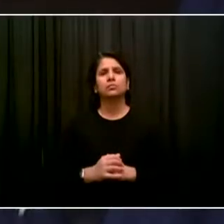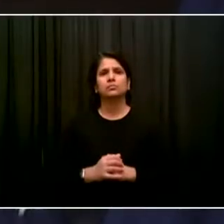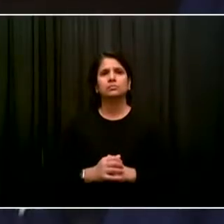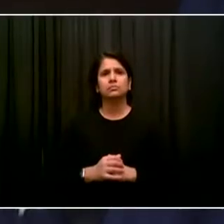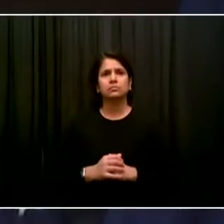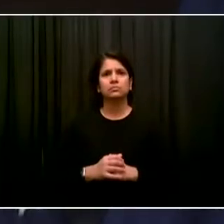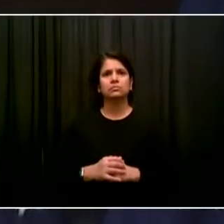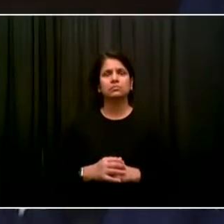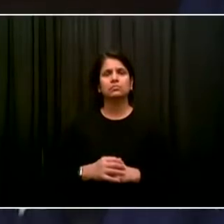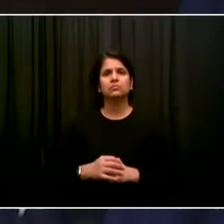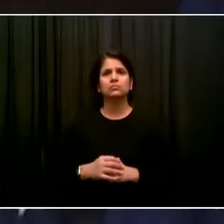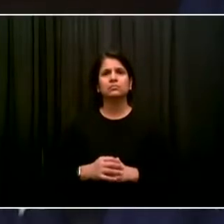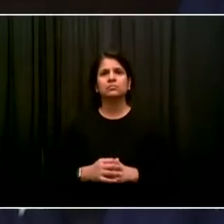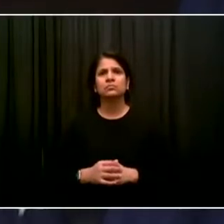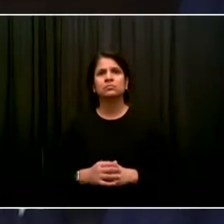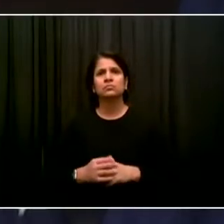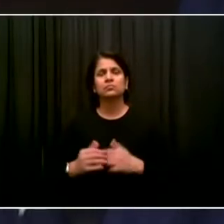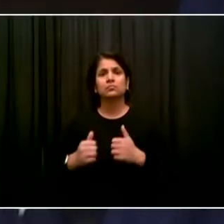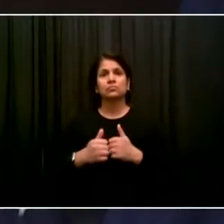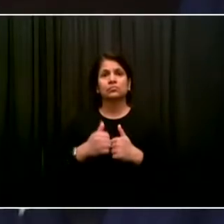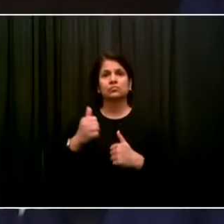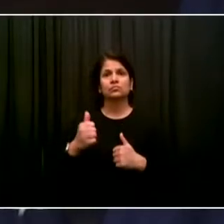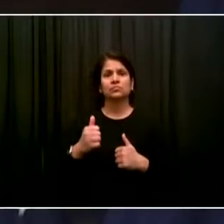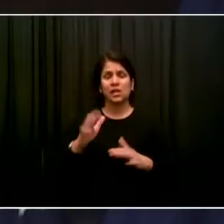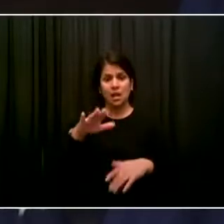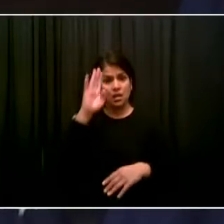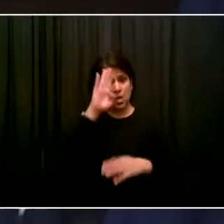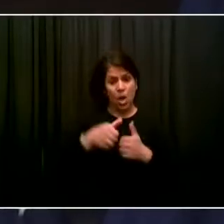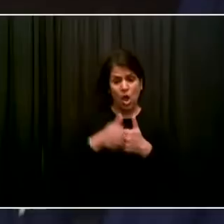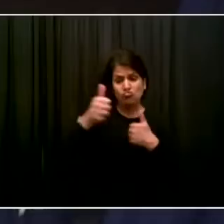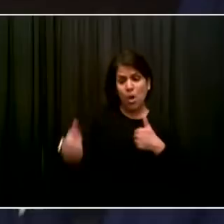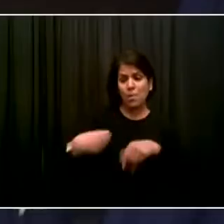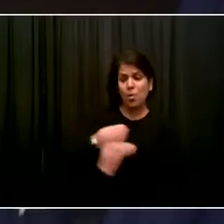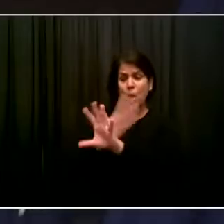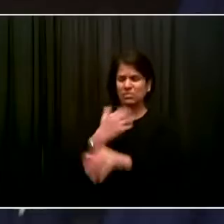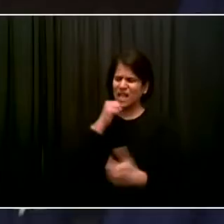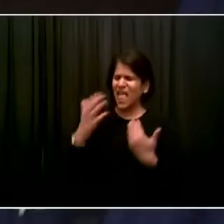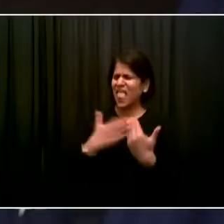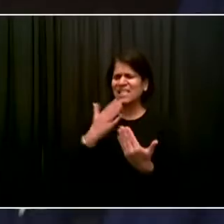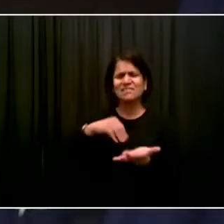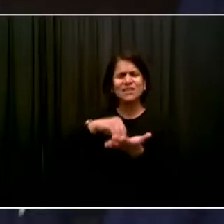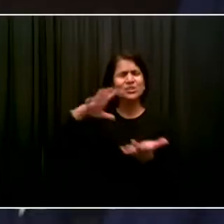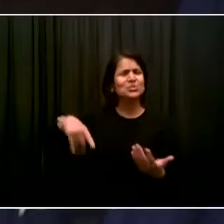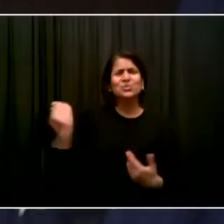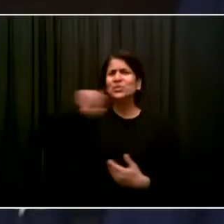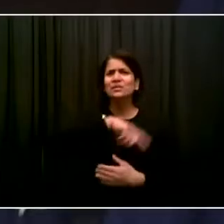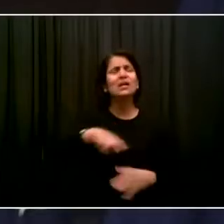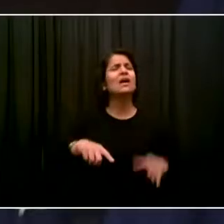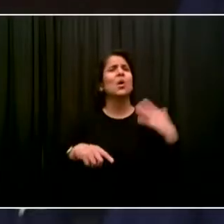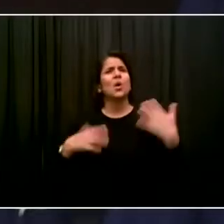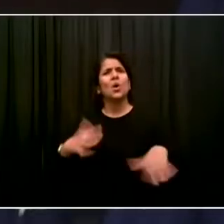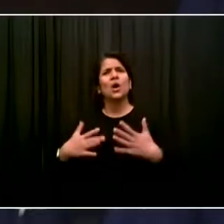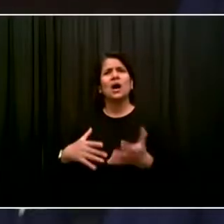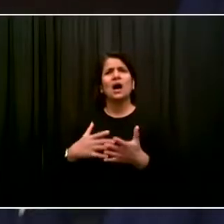HAS NOT EBEN AN ANNOUNCEMENT OF WHAT WE ARE DOING. TO TURN